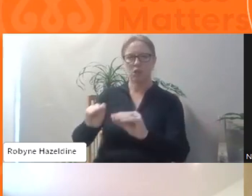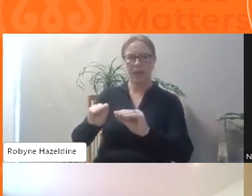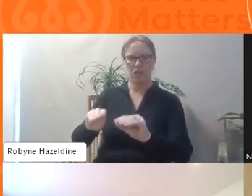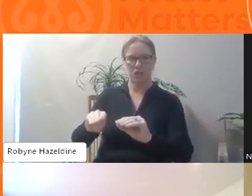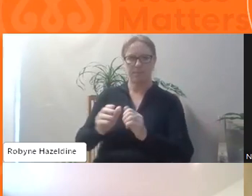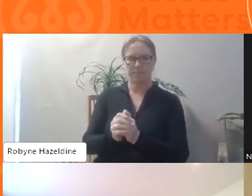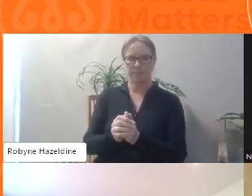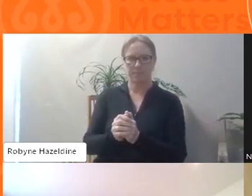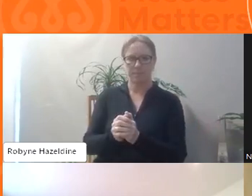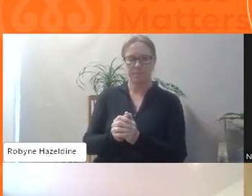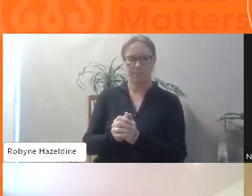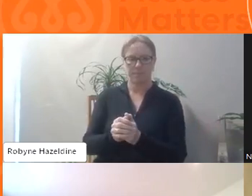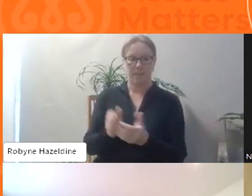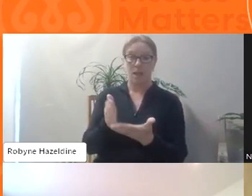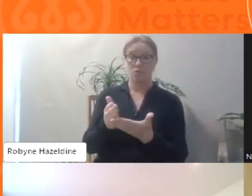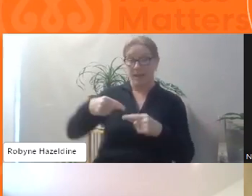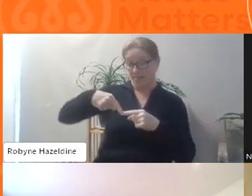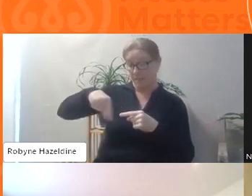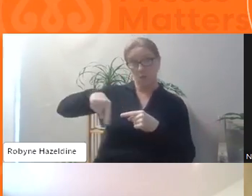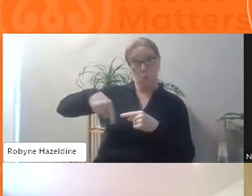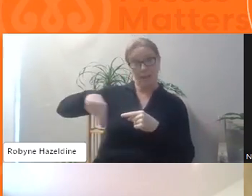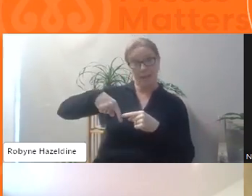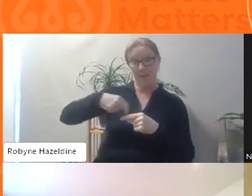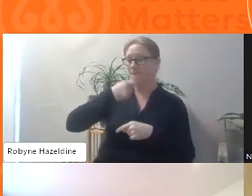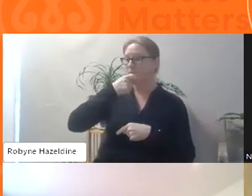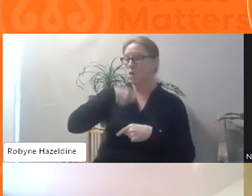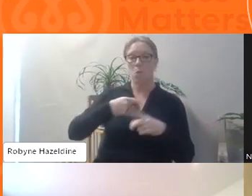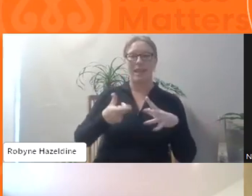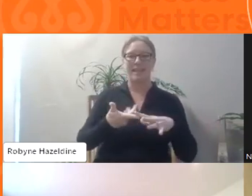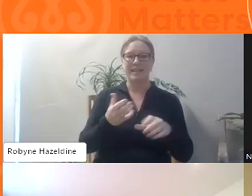just this week I've had a few examples that kind of highlight what we've